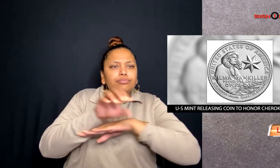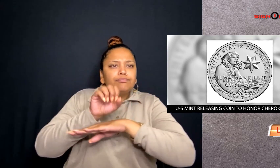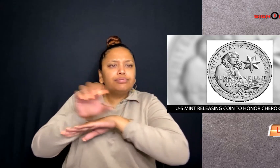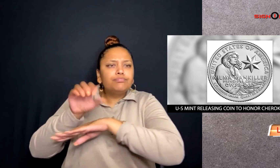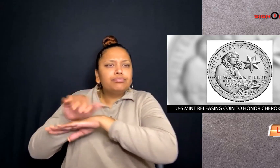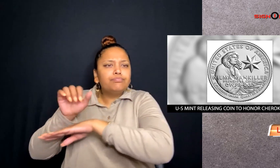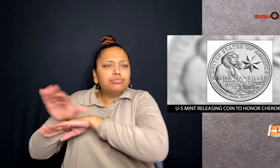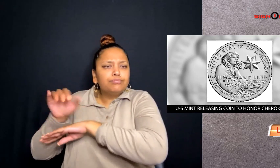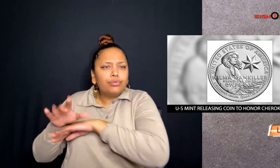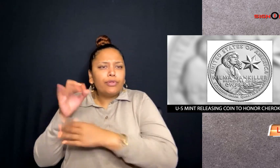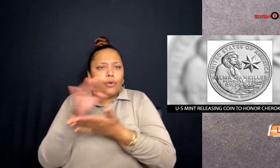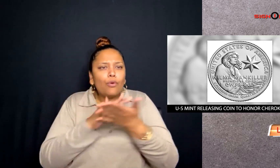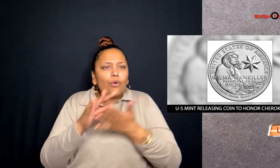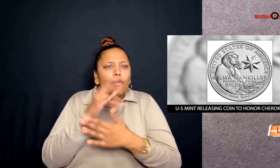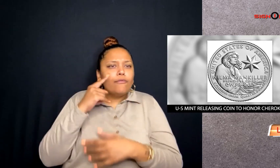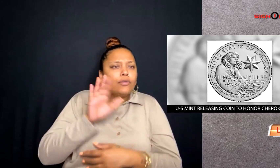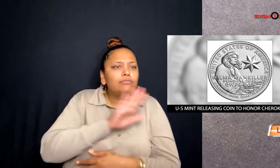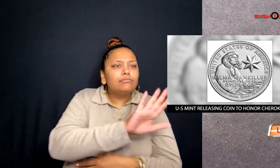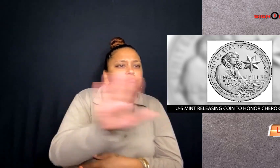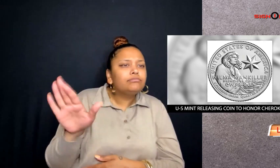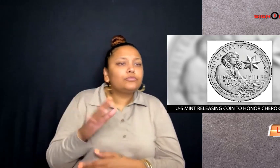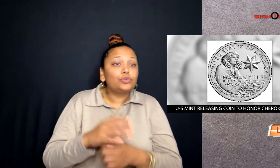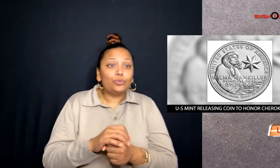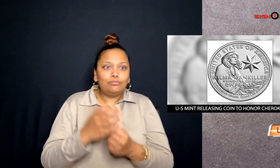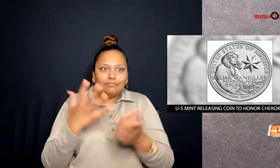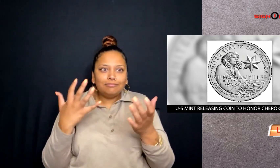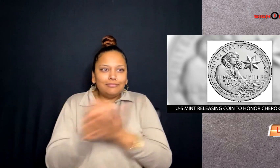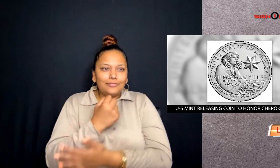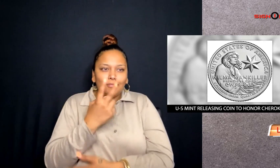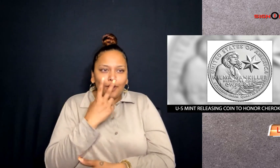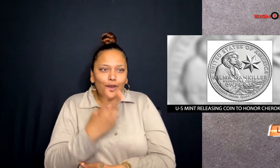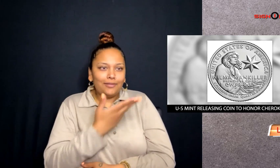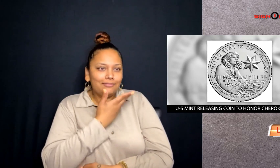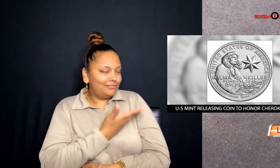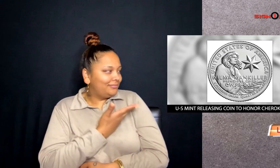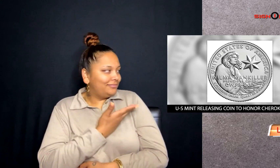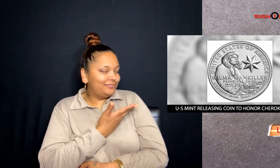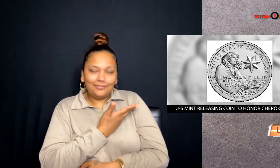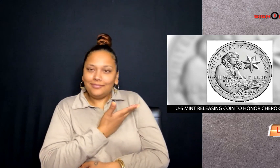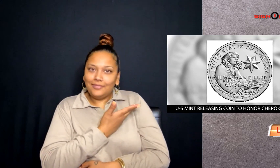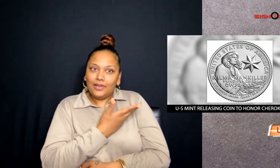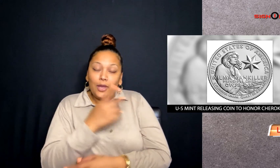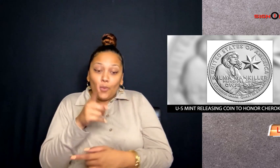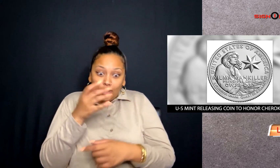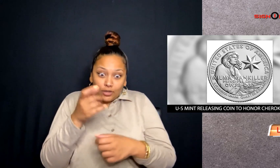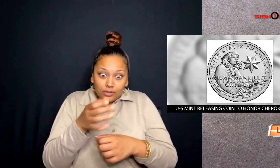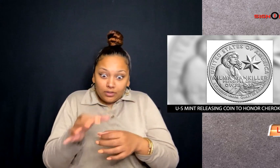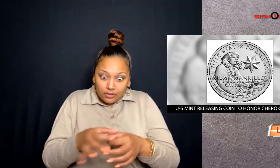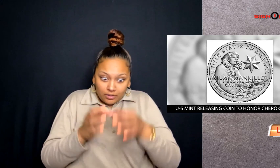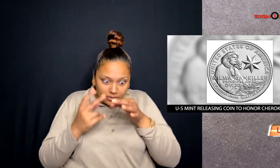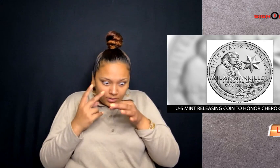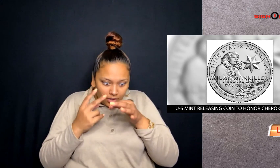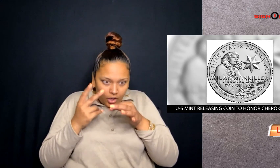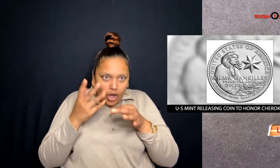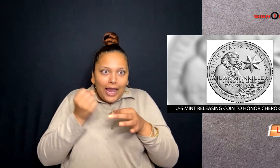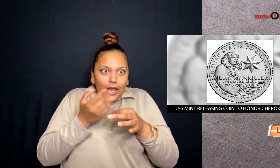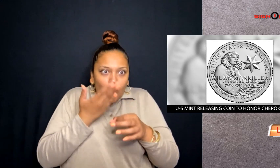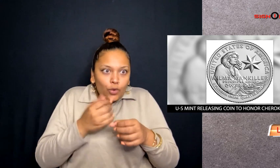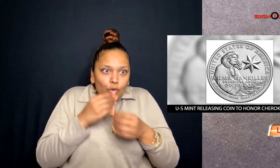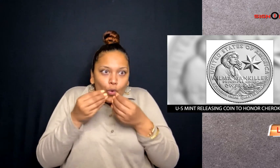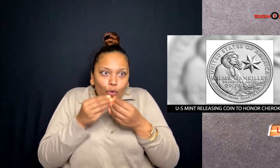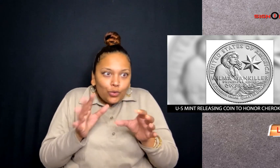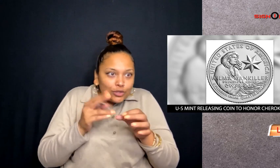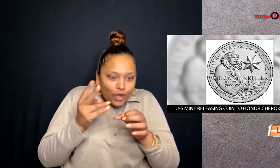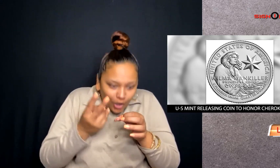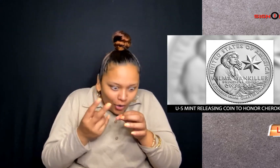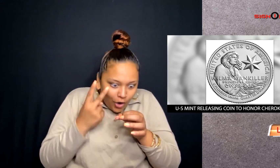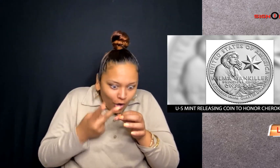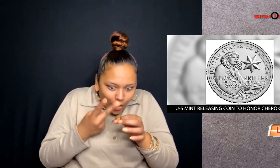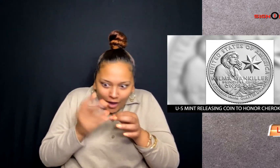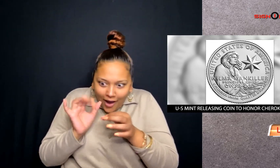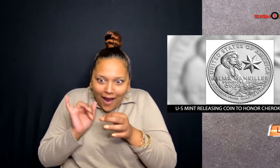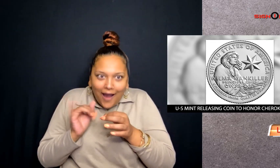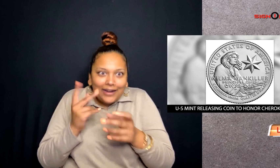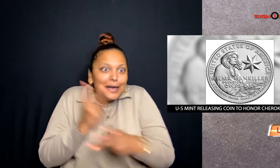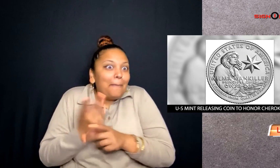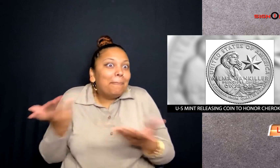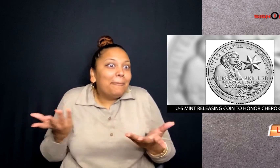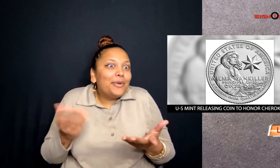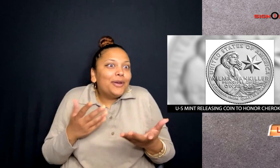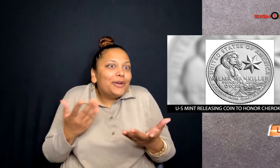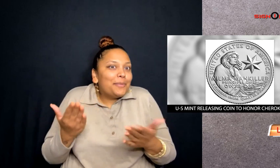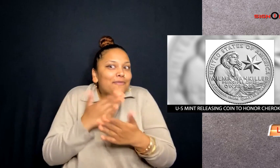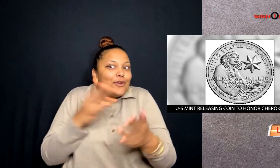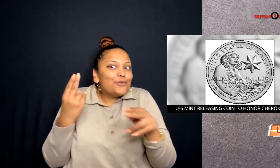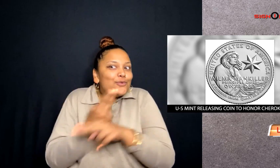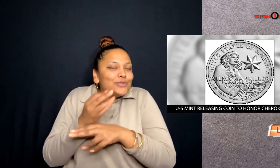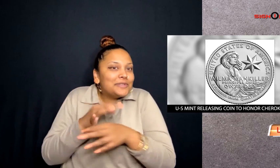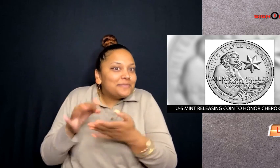these quarters out for circulation so take a close look before using your quarters you